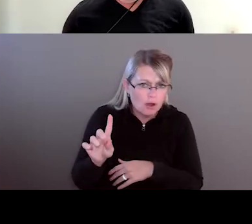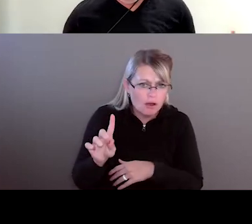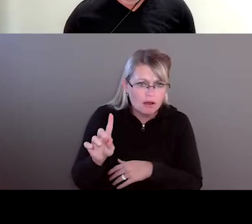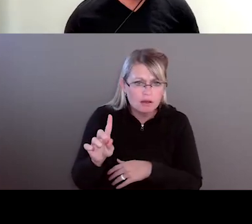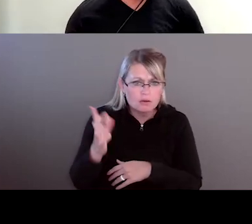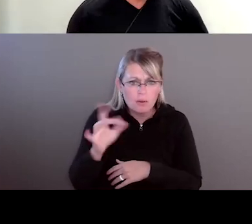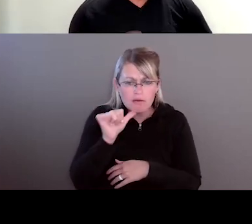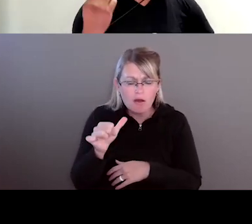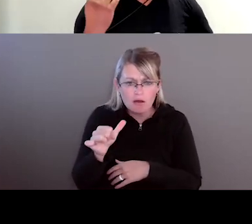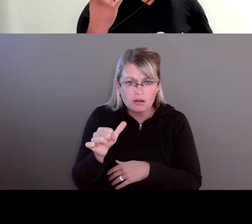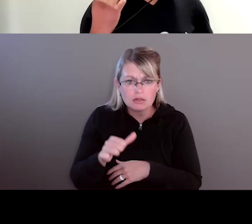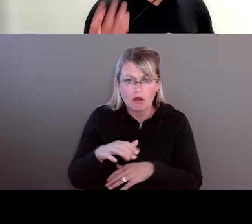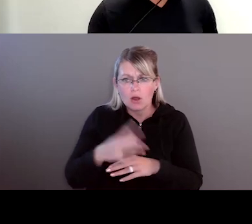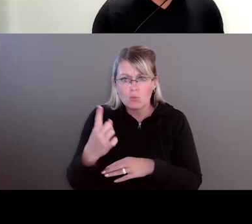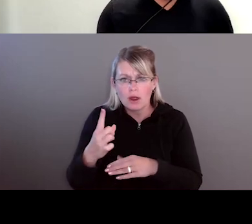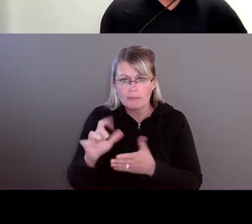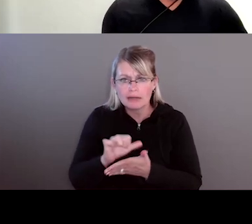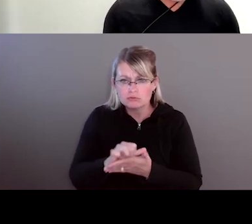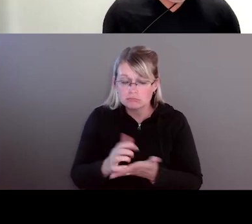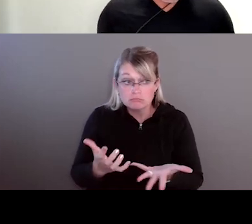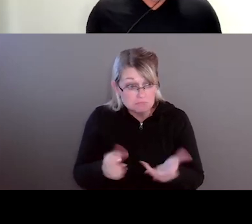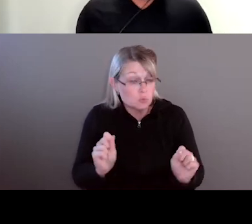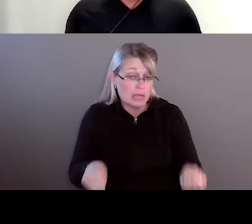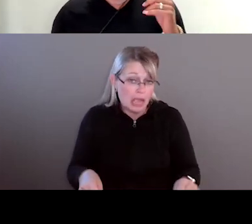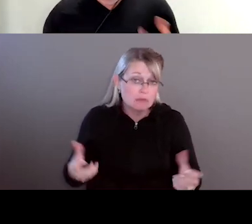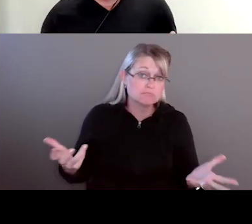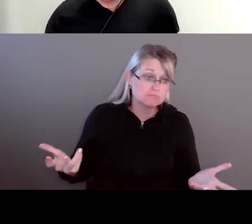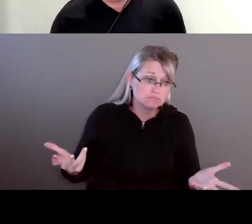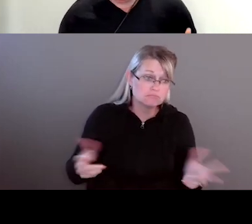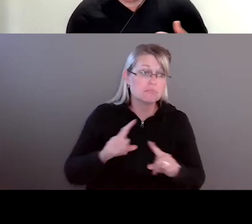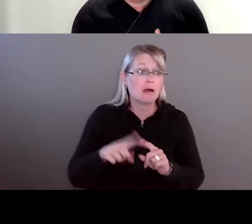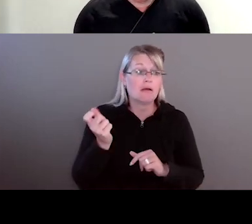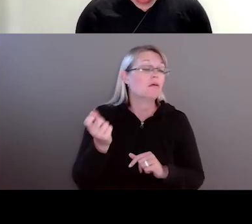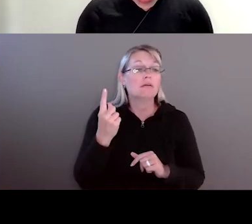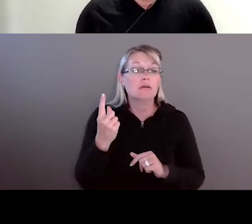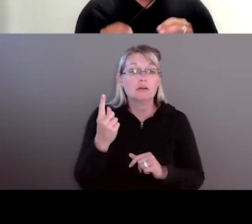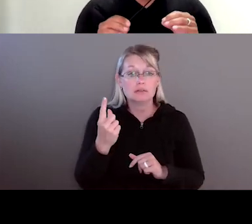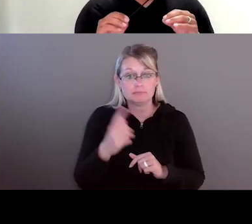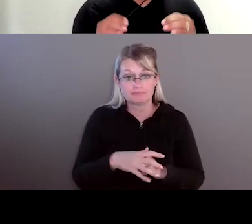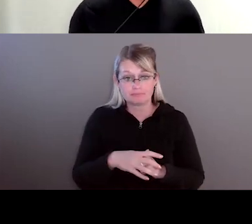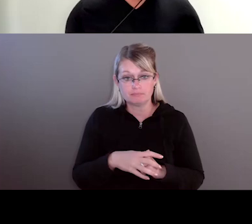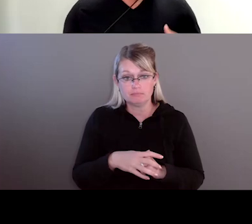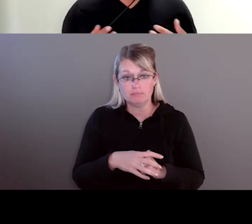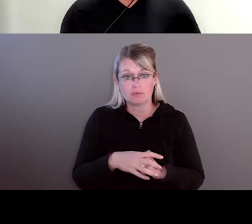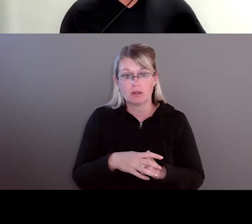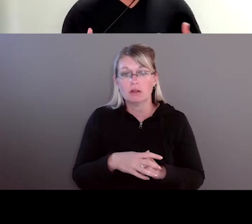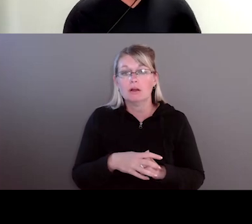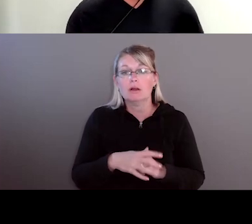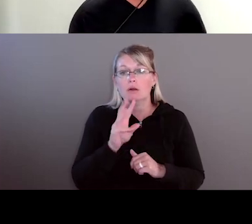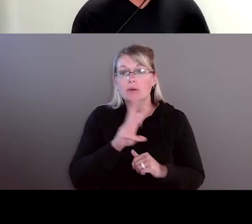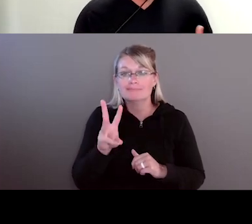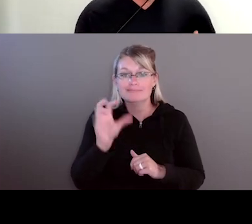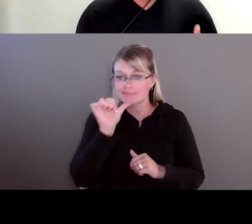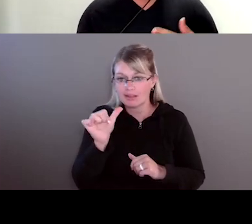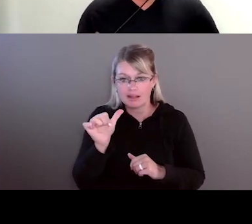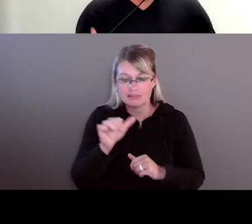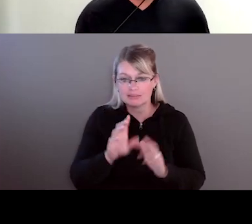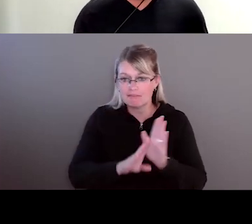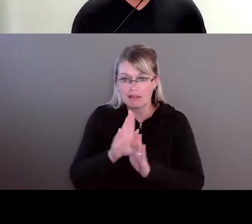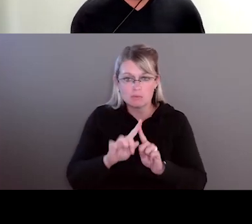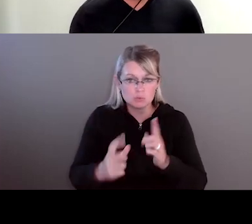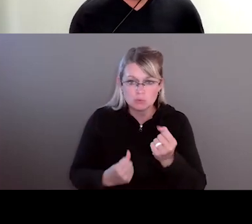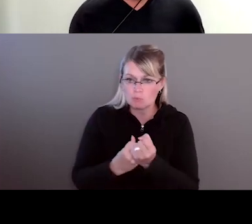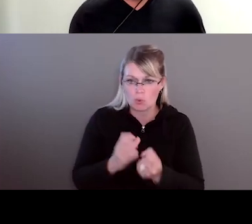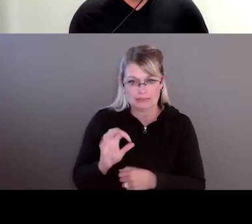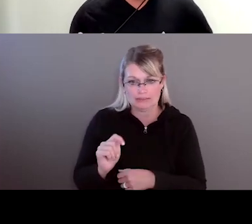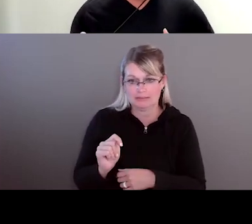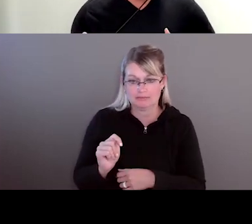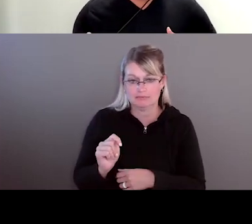a site. You can. But here's the thing. Browsers were never developed to actually support it. When